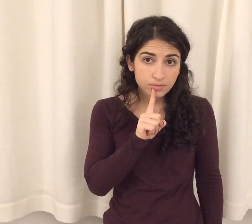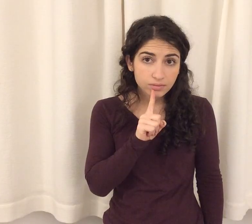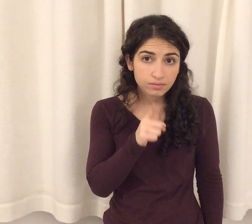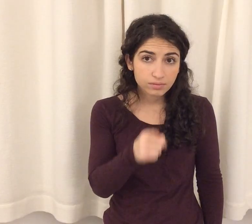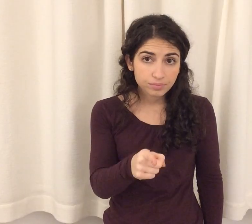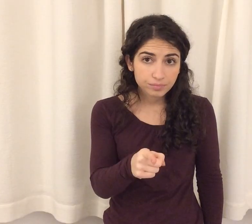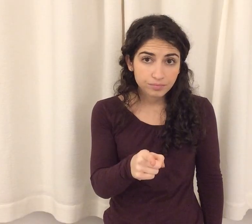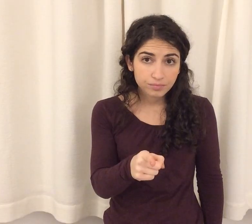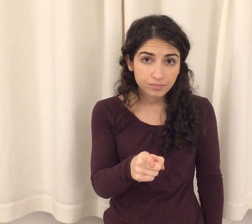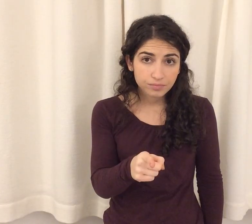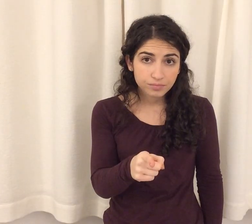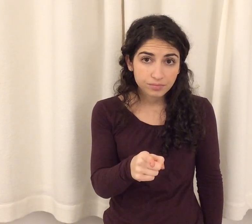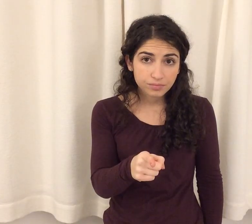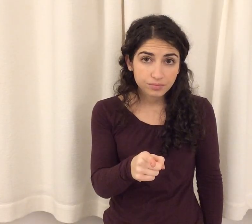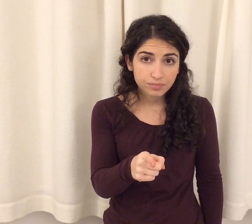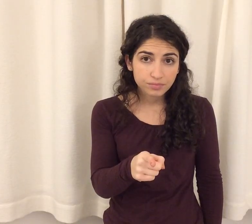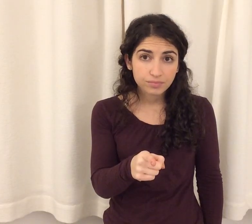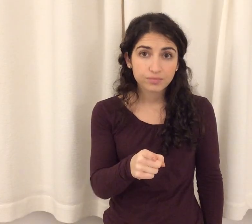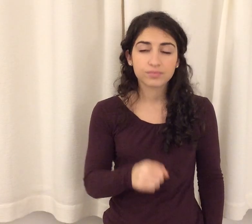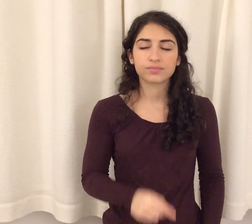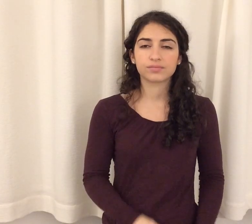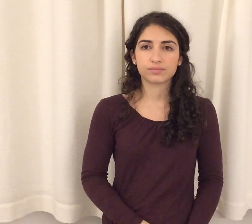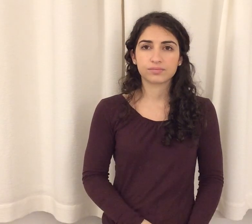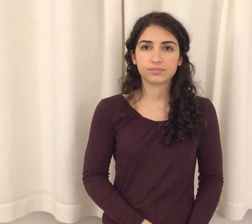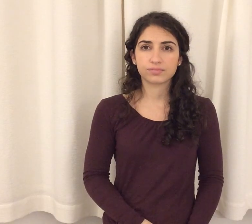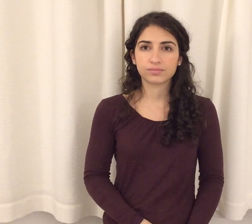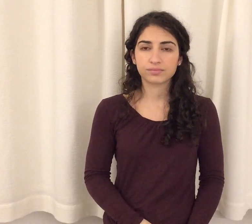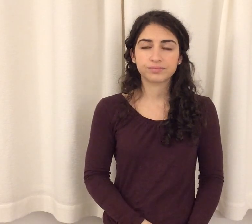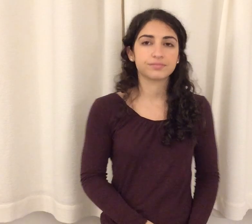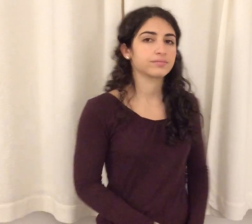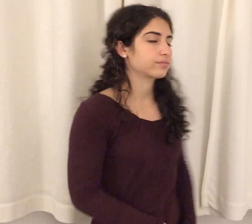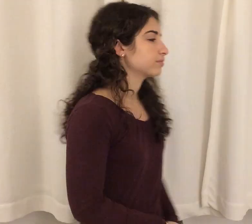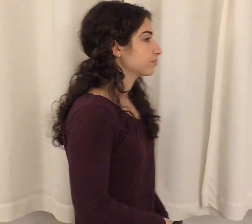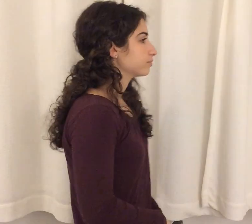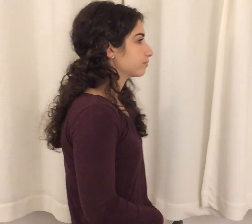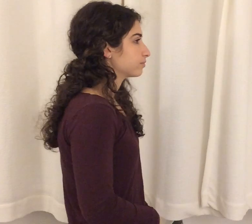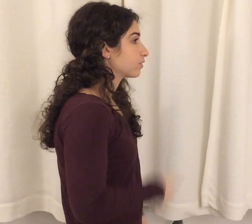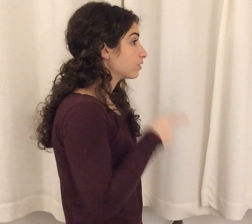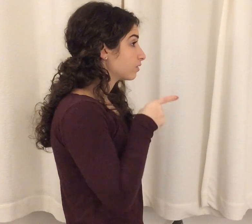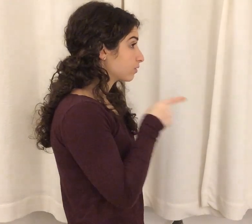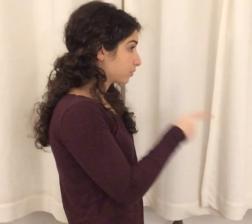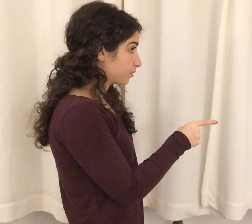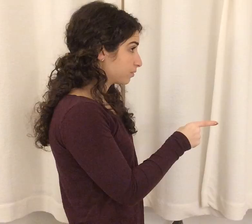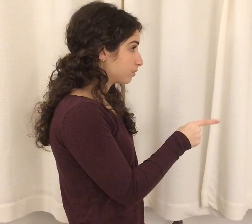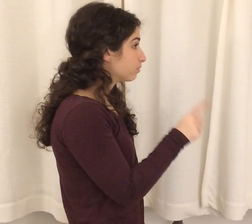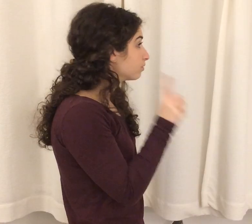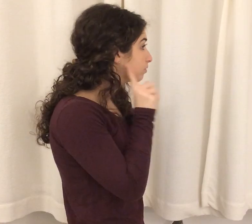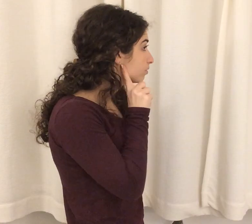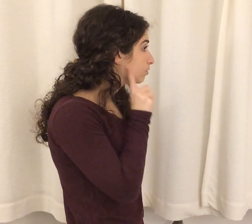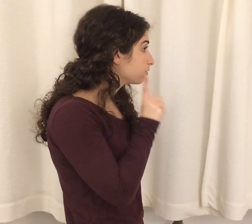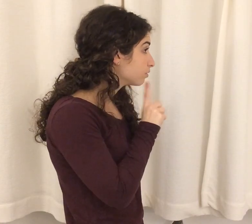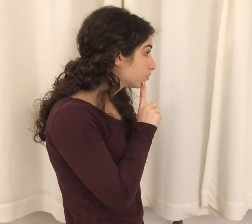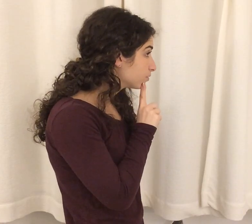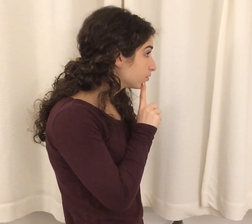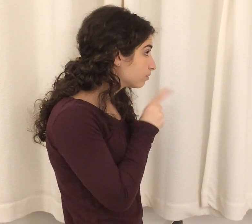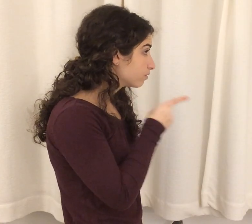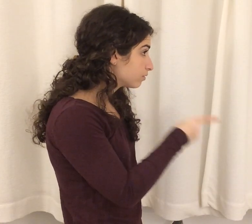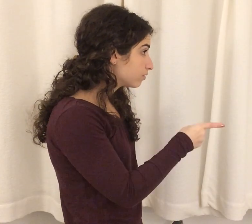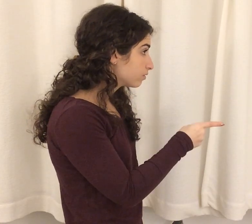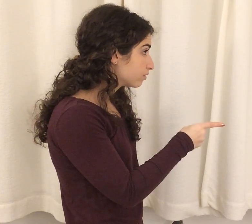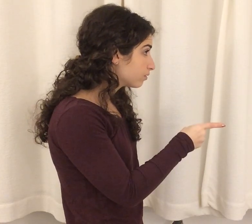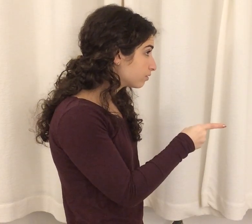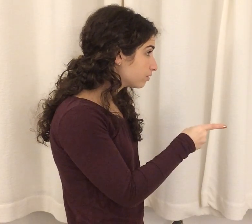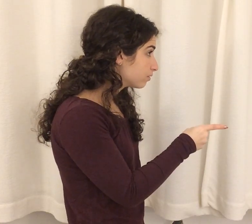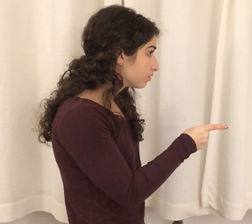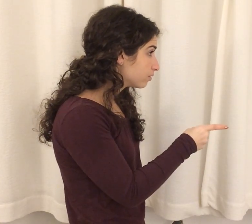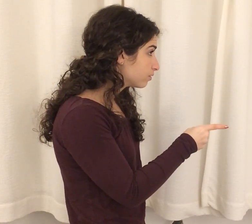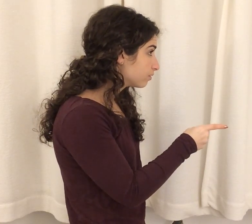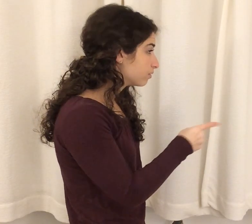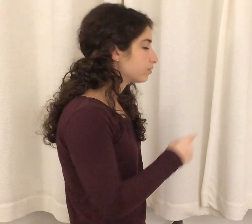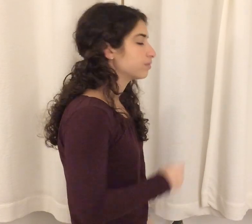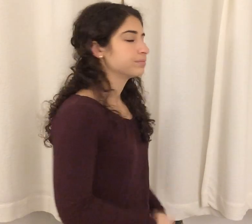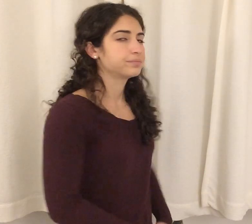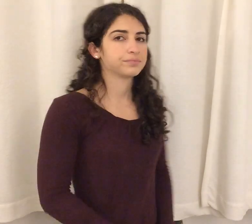Are you Deaf? / YOU DEAF YOU?